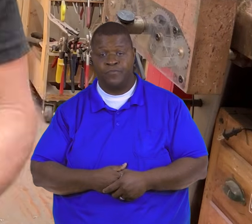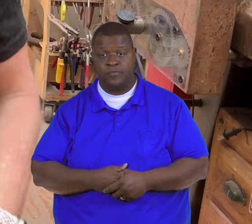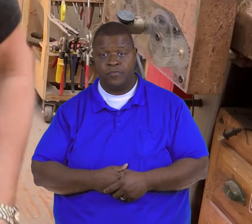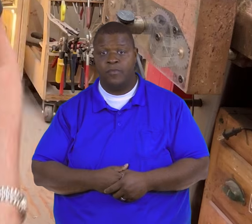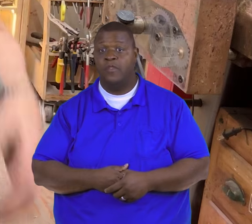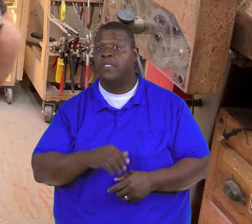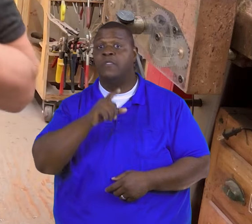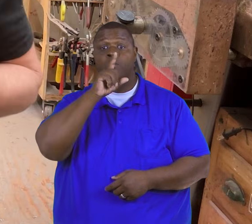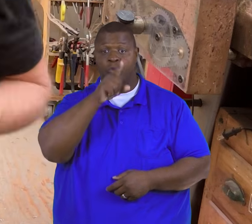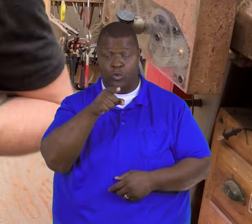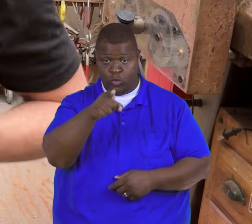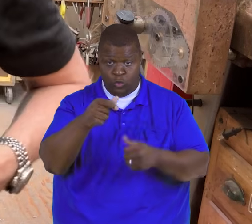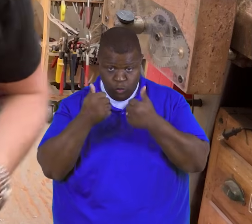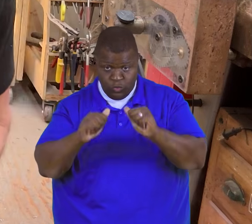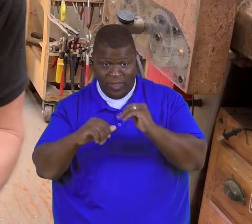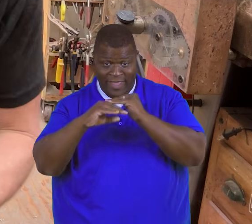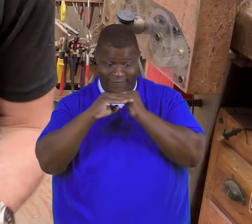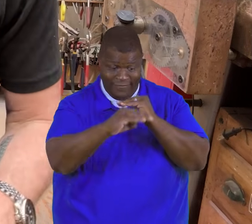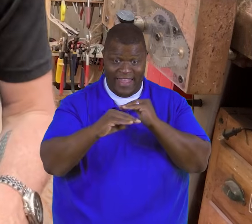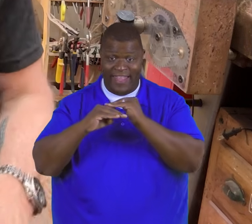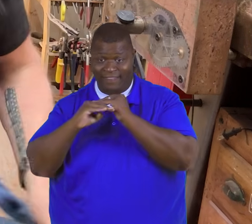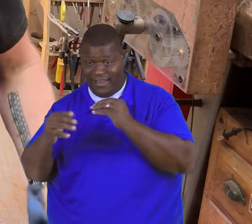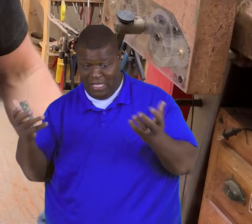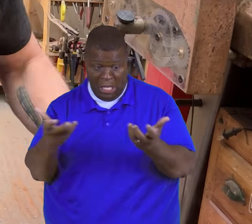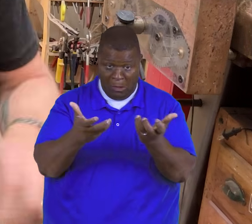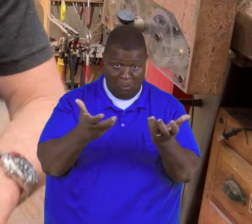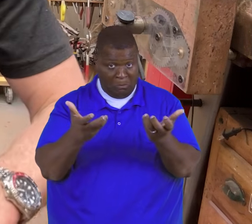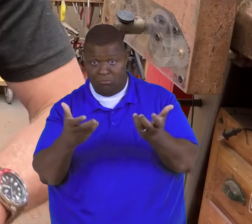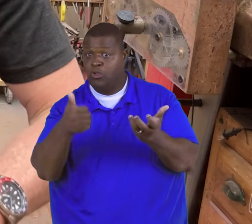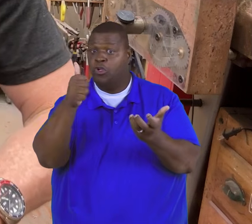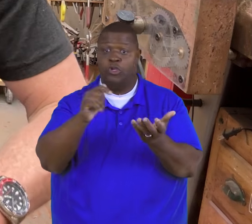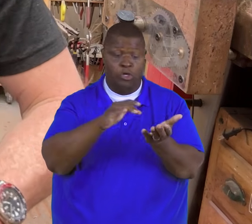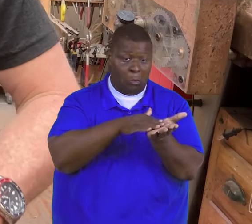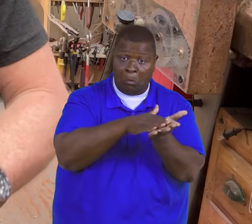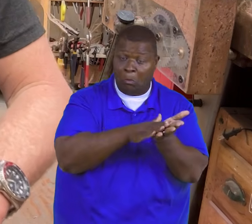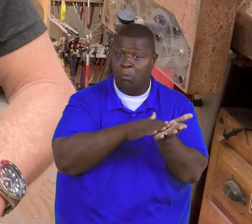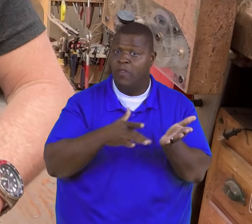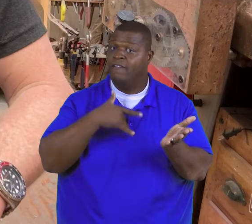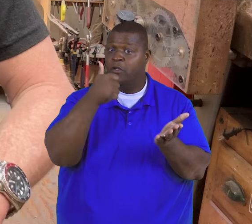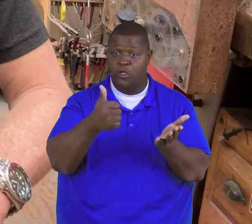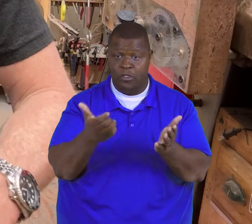they can feel insanely flat and yet not be. They can feel flat to your fingers,